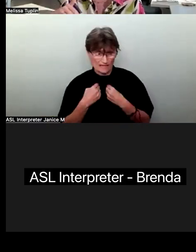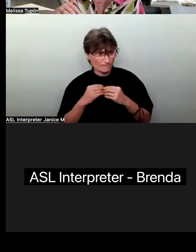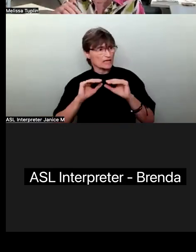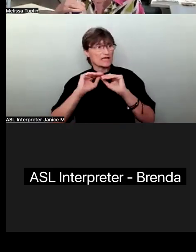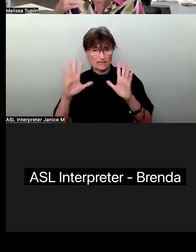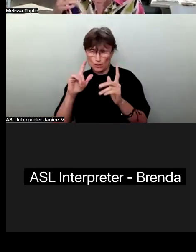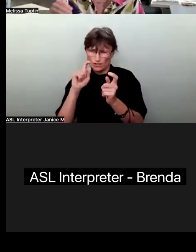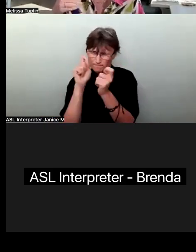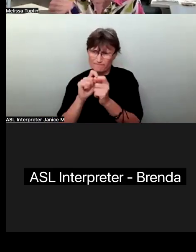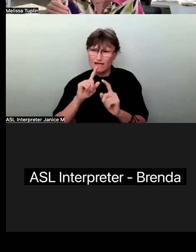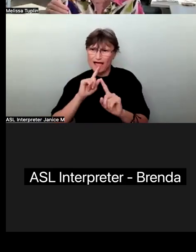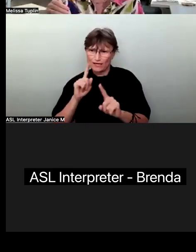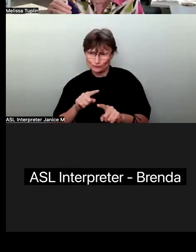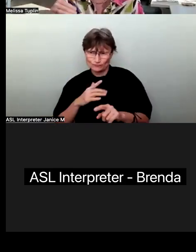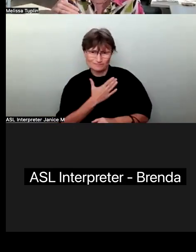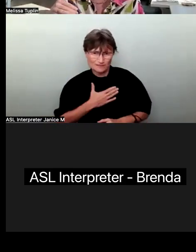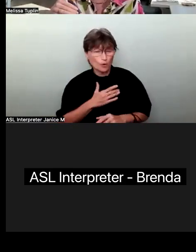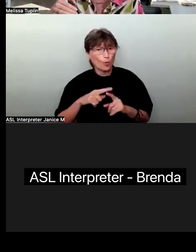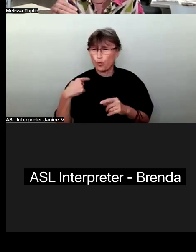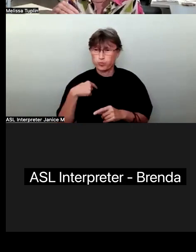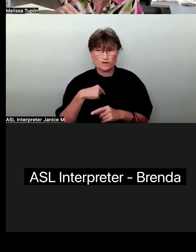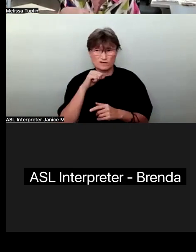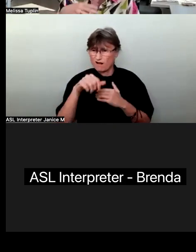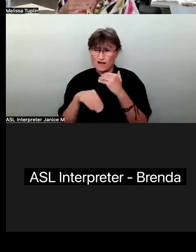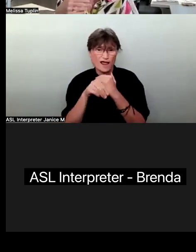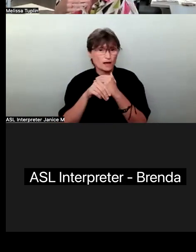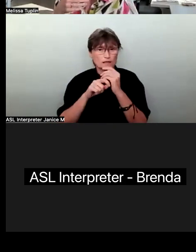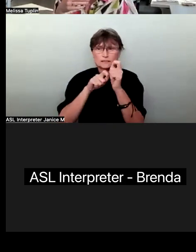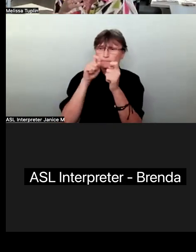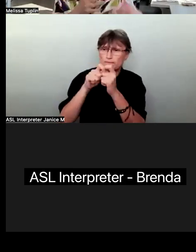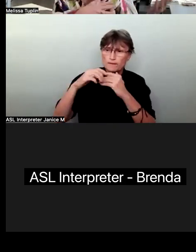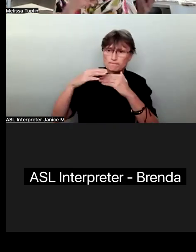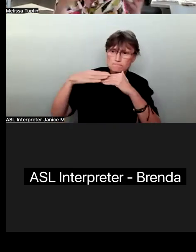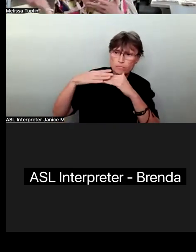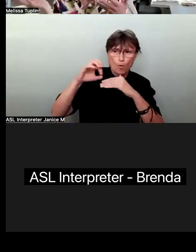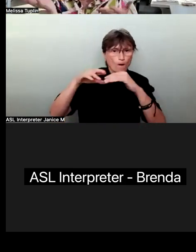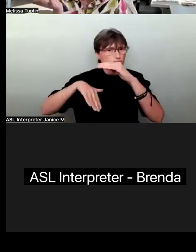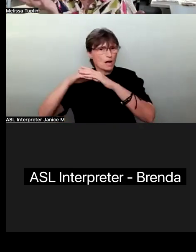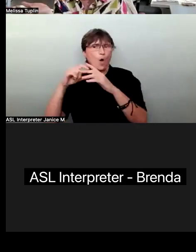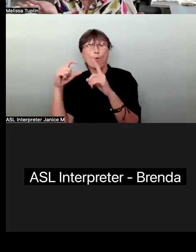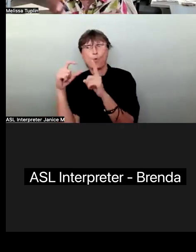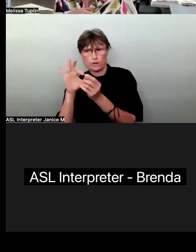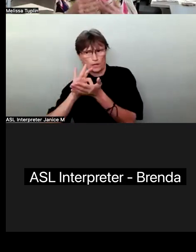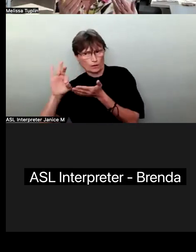minimum or maximum word counts to each section, as we want to give you as much or as little room as